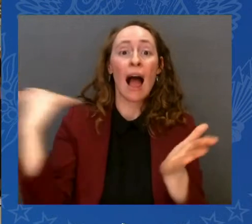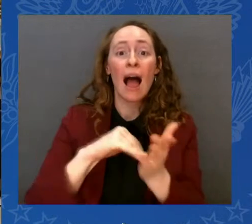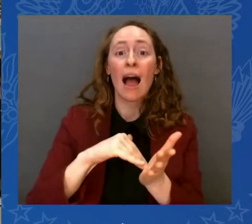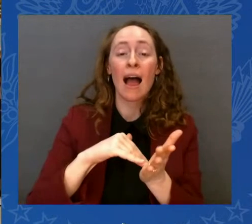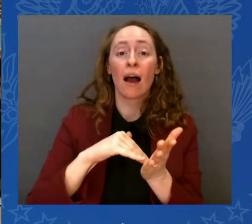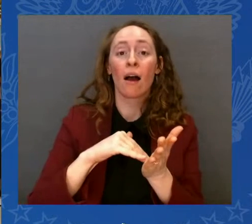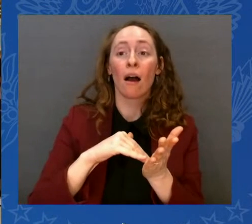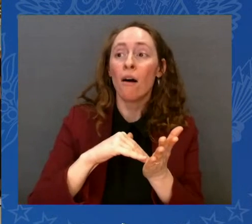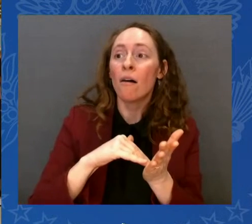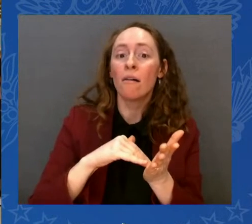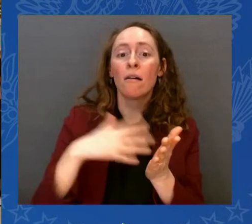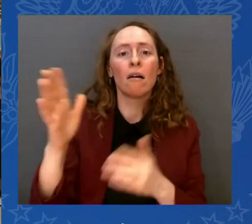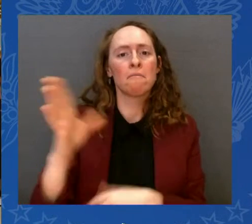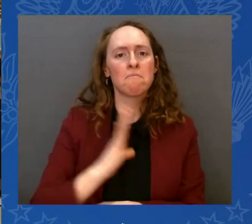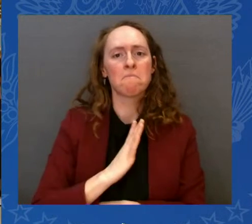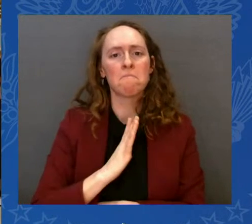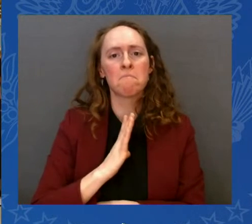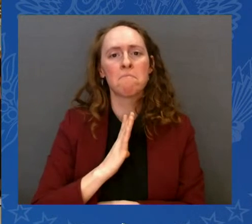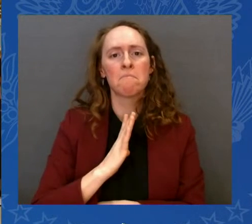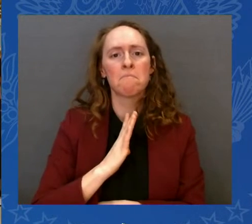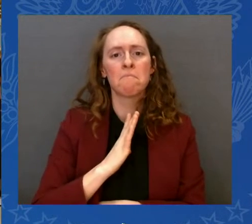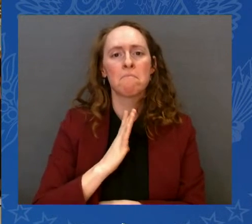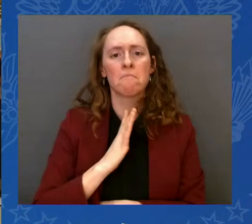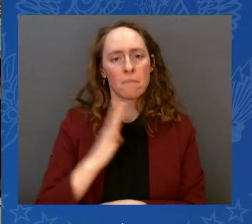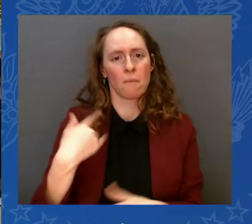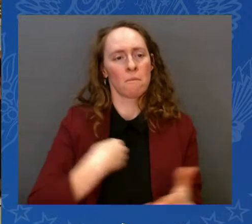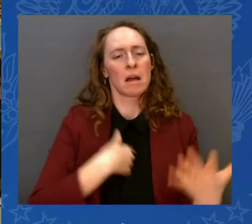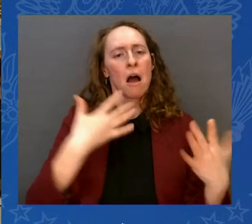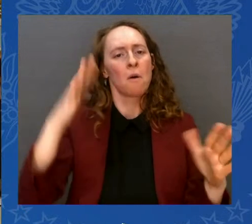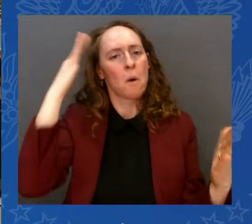how we invest in our people and invest in our future.